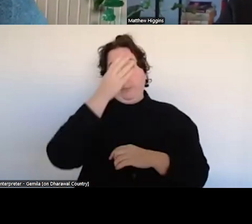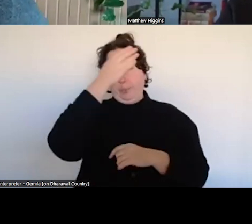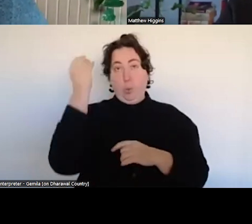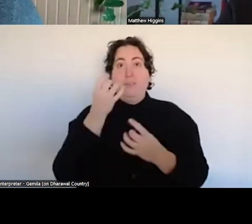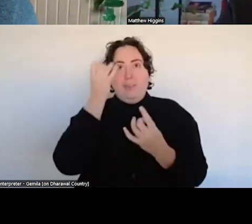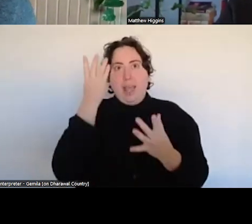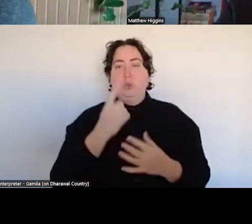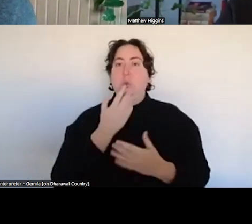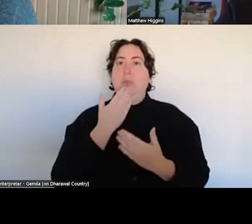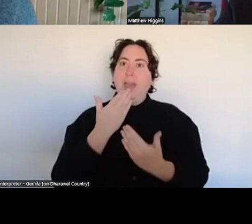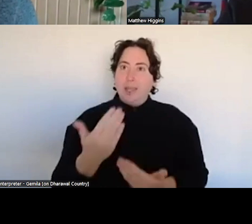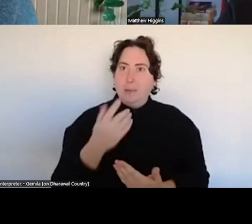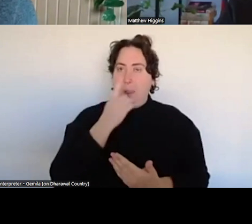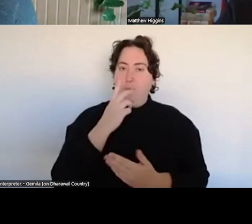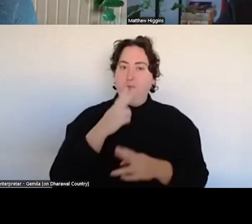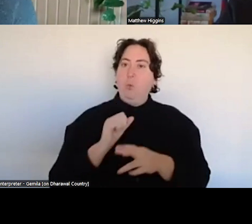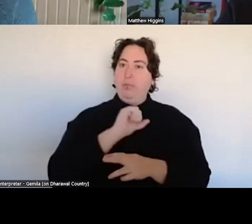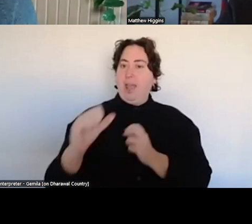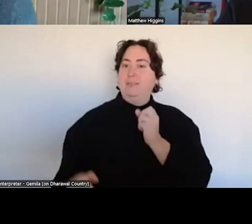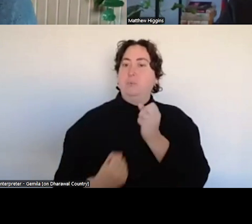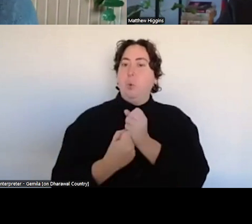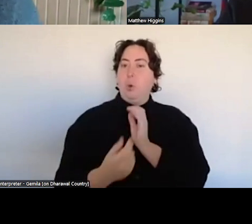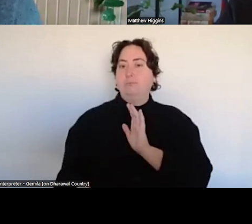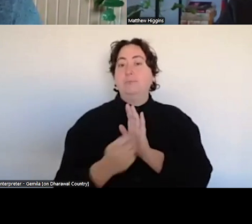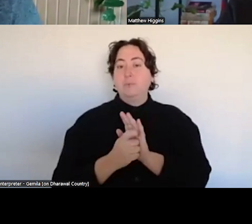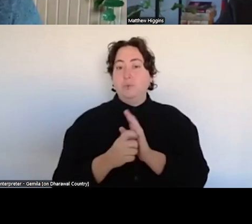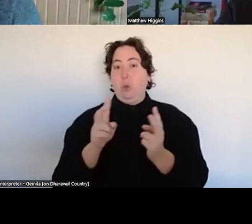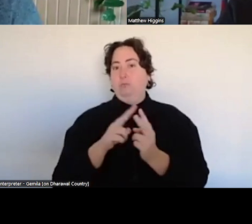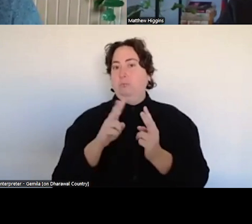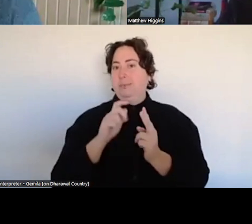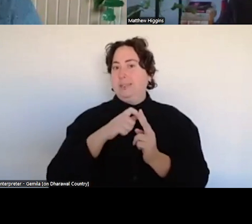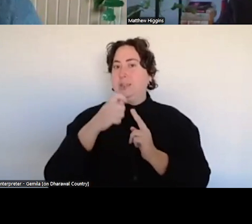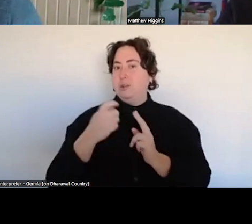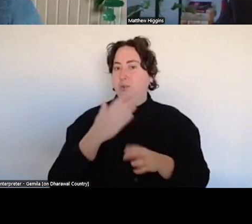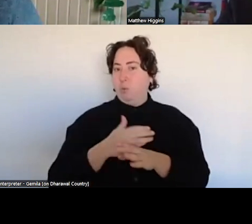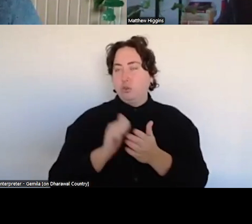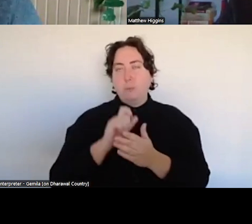so these will be two great knowledge series. And if you haven't already registered,